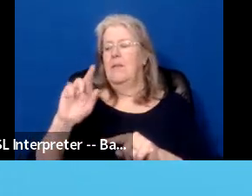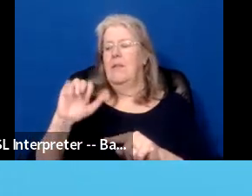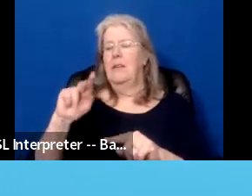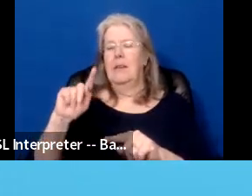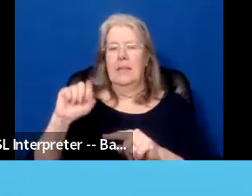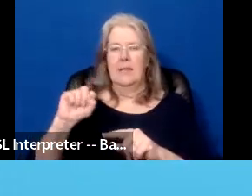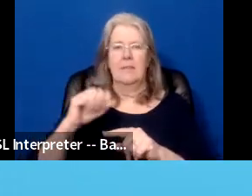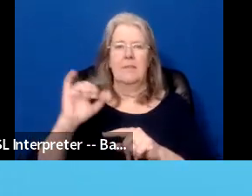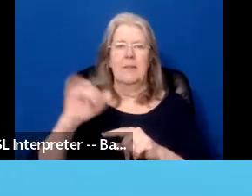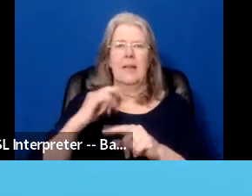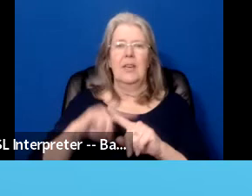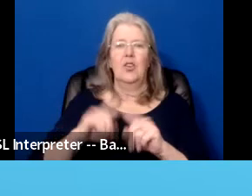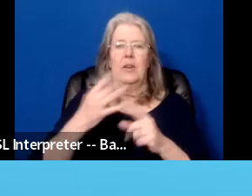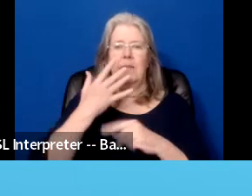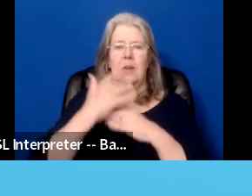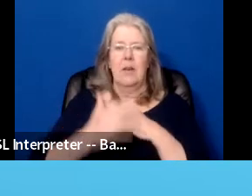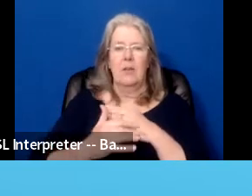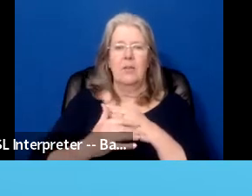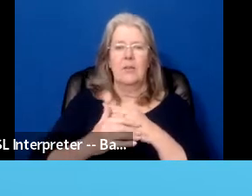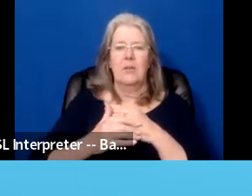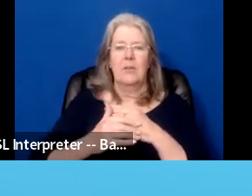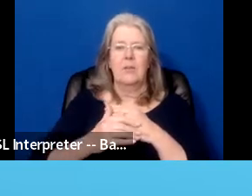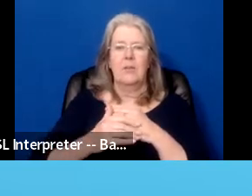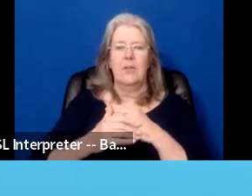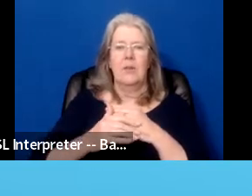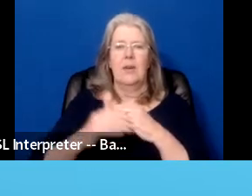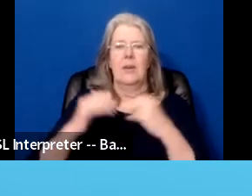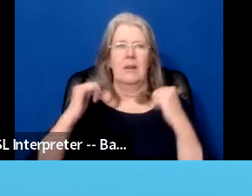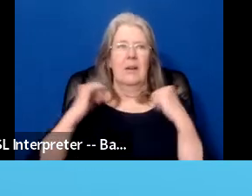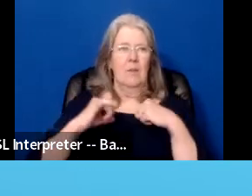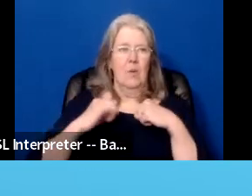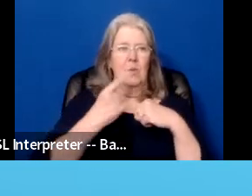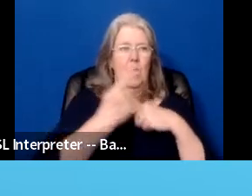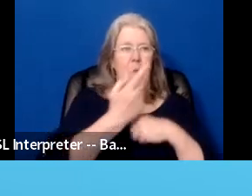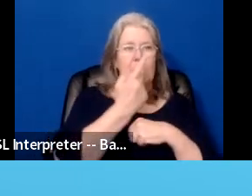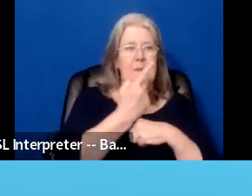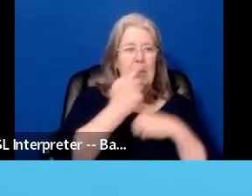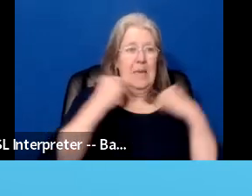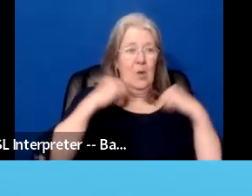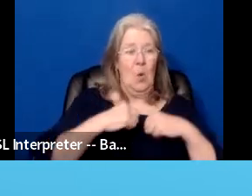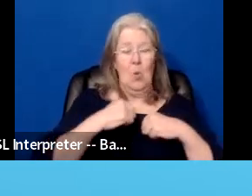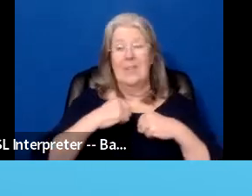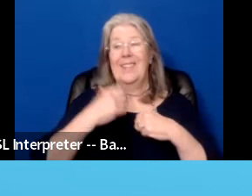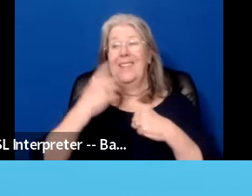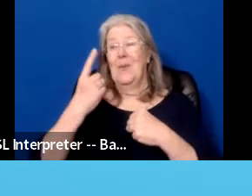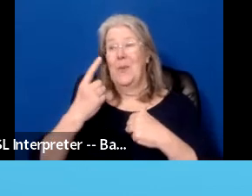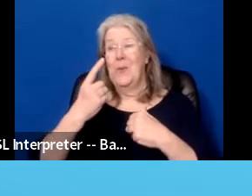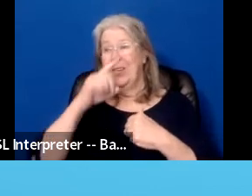colors of coats, and so one is a pink coat and one is a black coat and it just